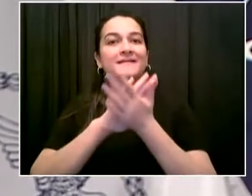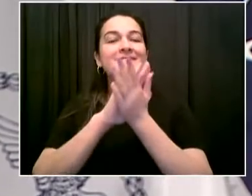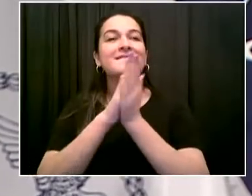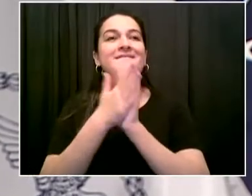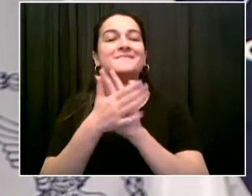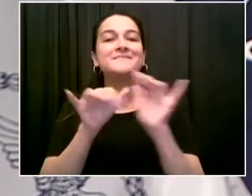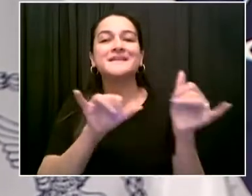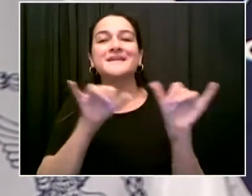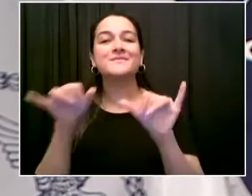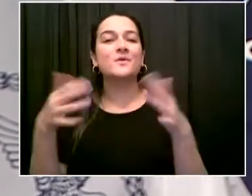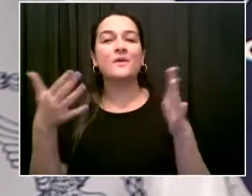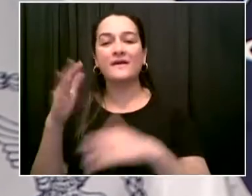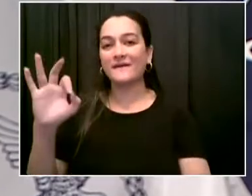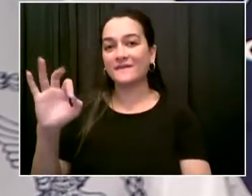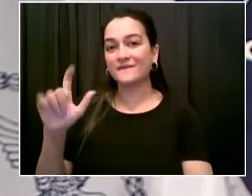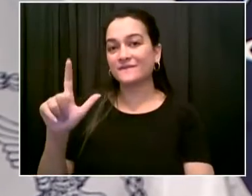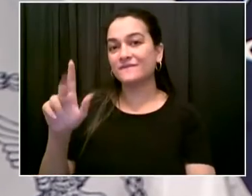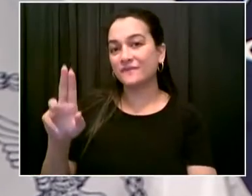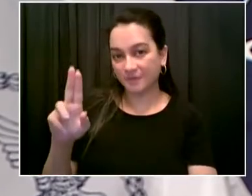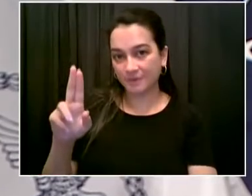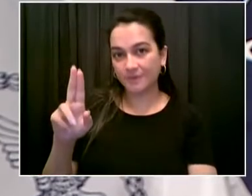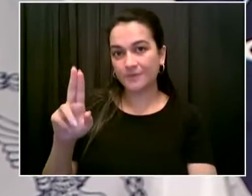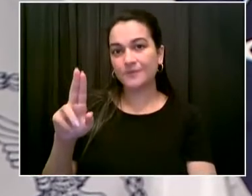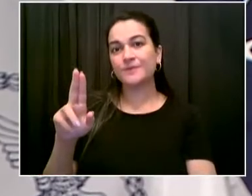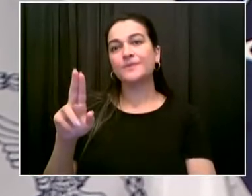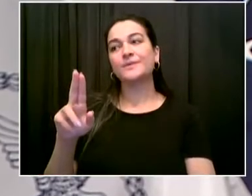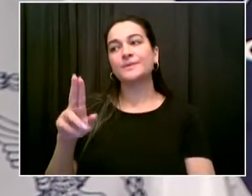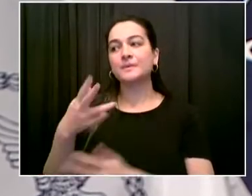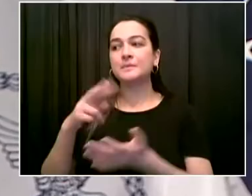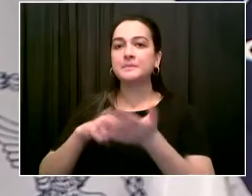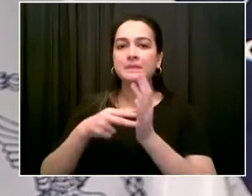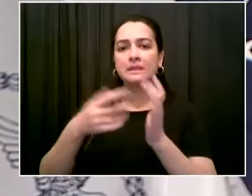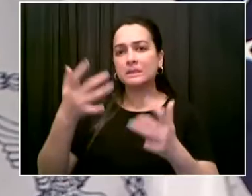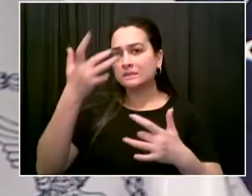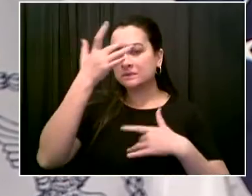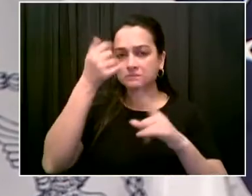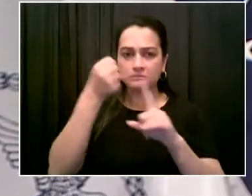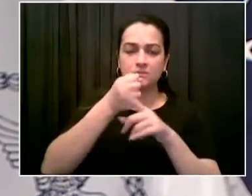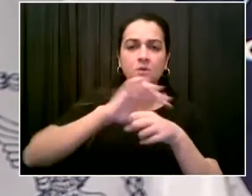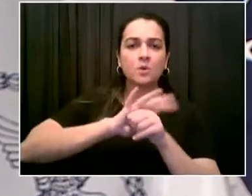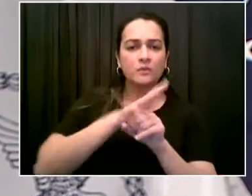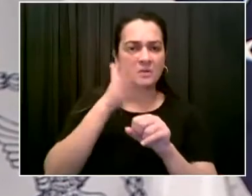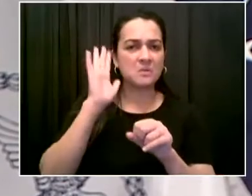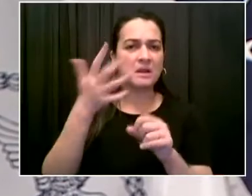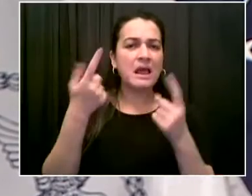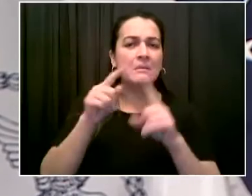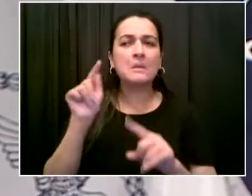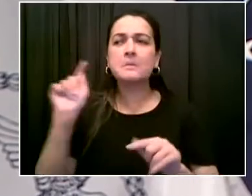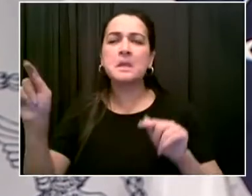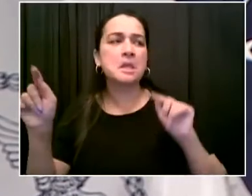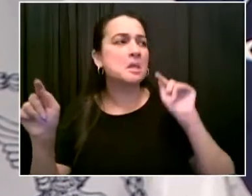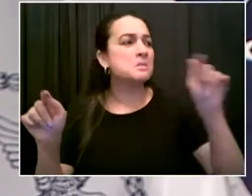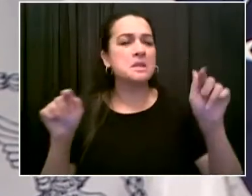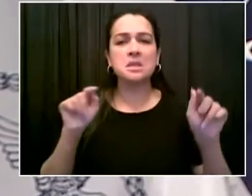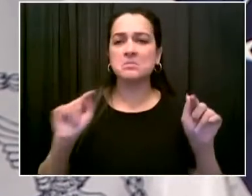BUT IT COMES OUT EVERY DAY N EW YORKERS AD NI CAN TELL YOU NEW YORKERS ARE RESPONDING TO